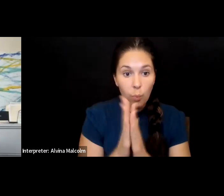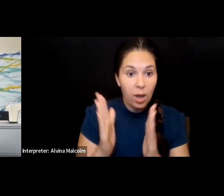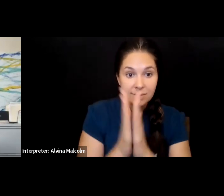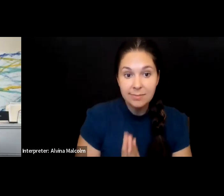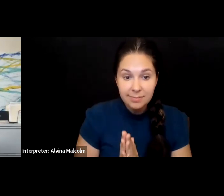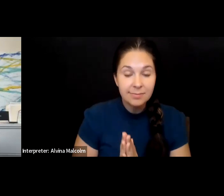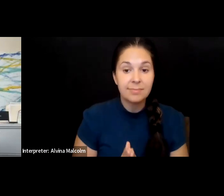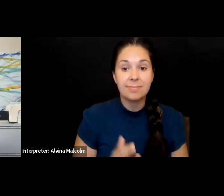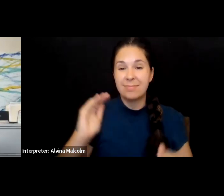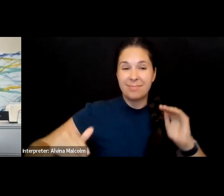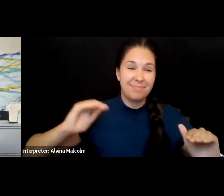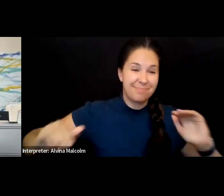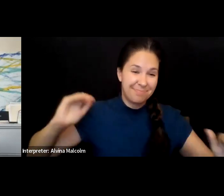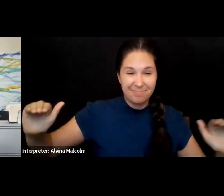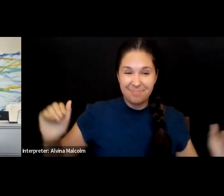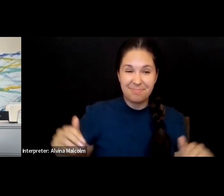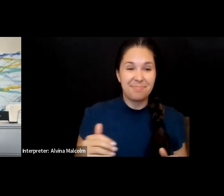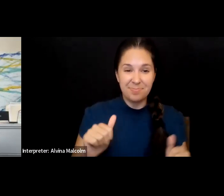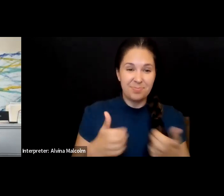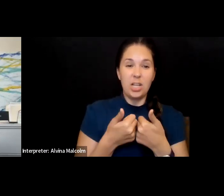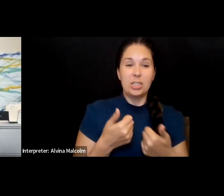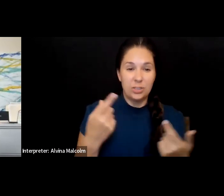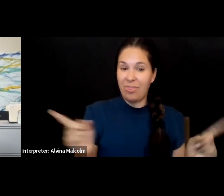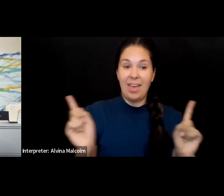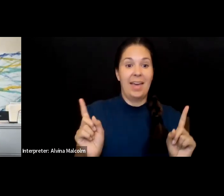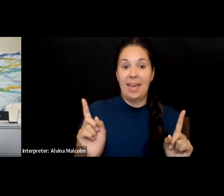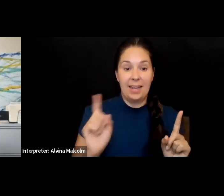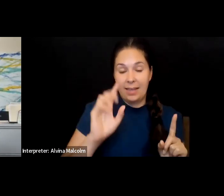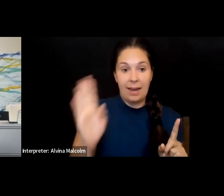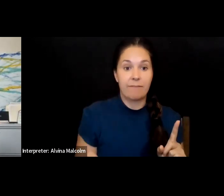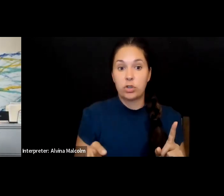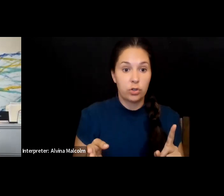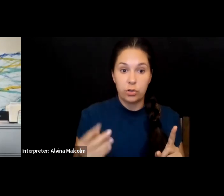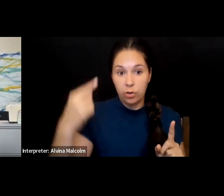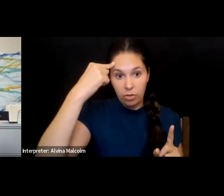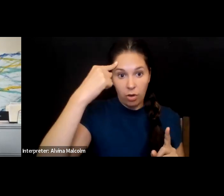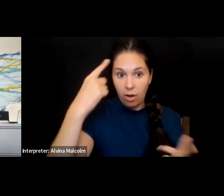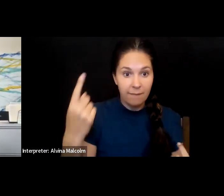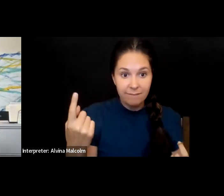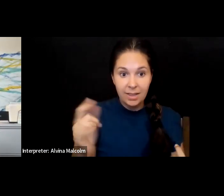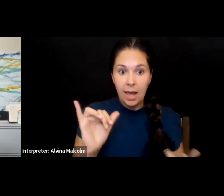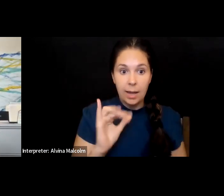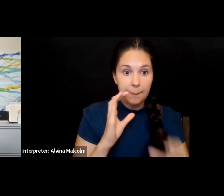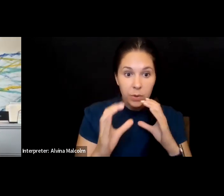problem solve. So they were getting inundated with DME requests and